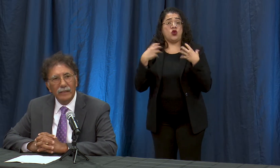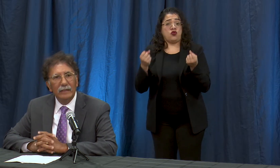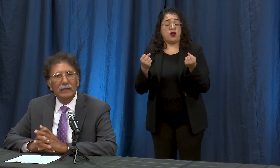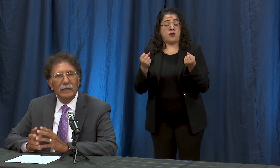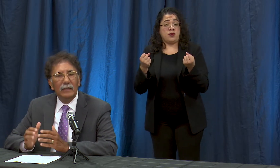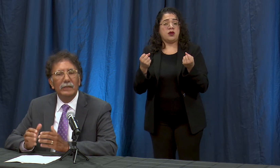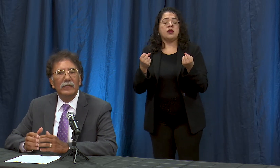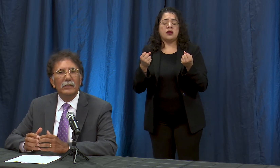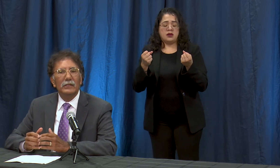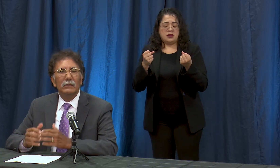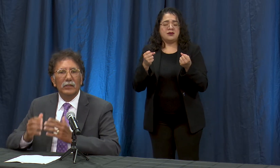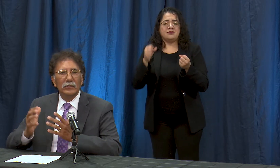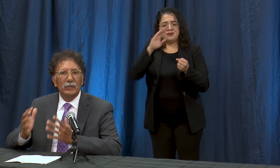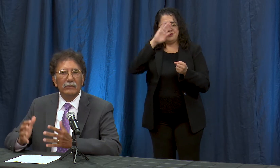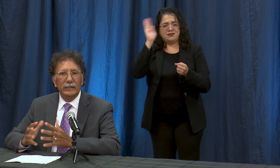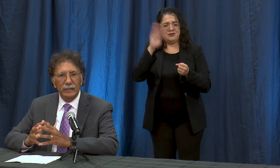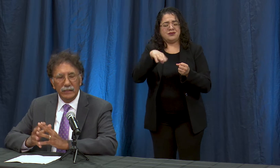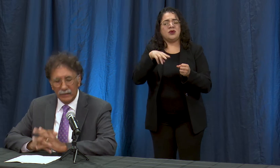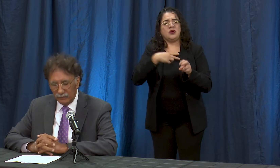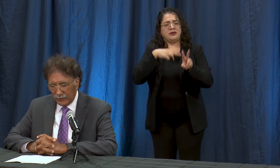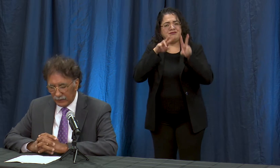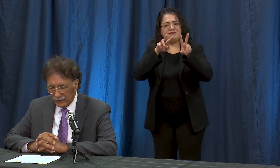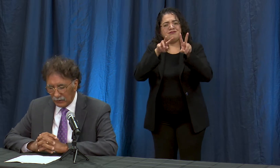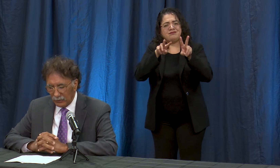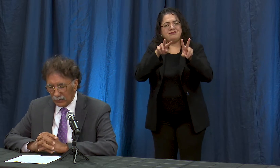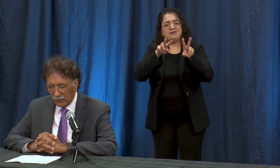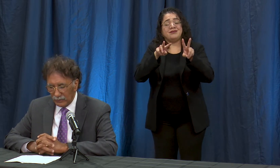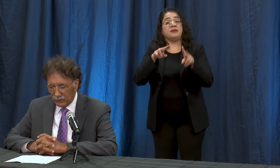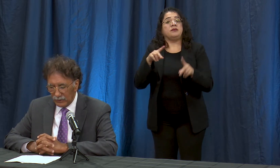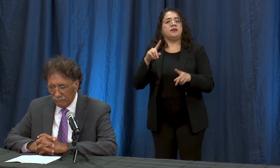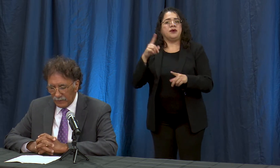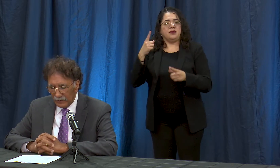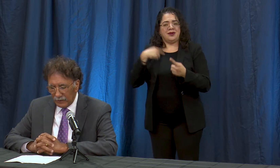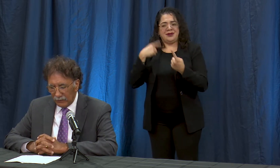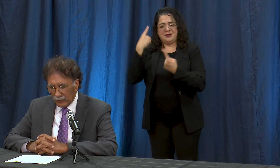in terms of those COVID-19 impacts at the Port of Long Beach. For